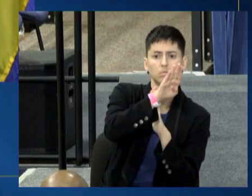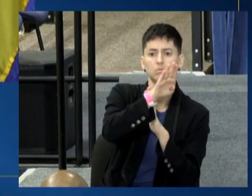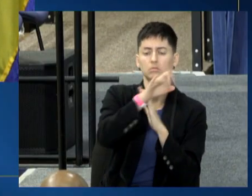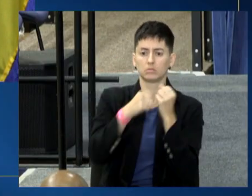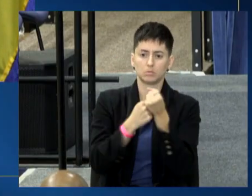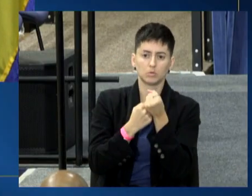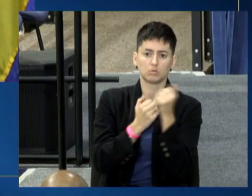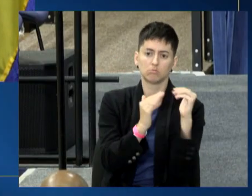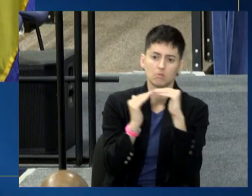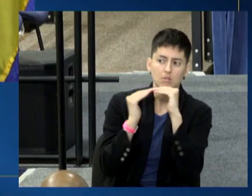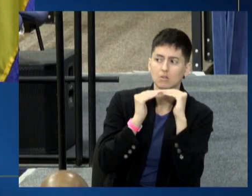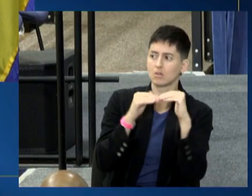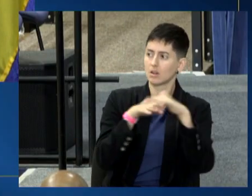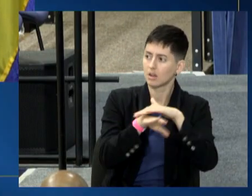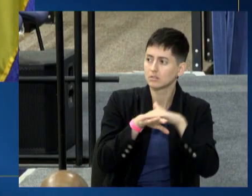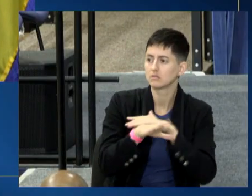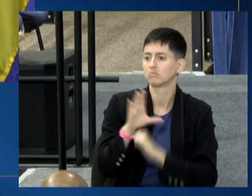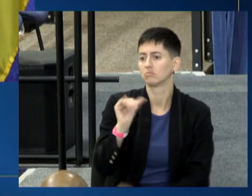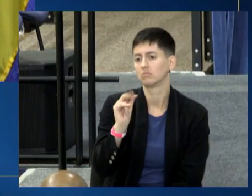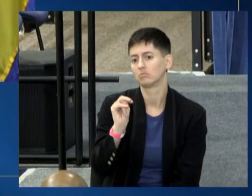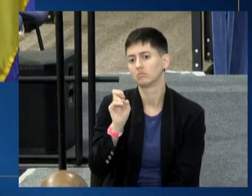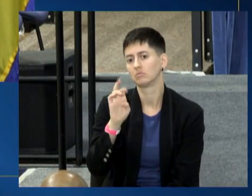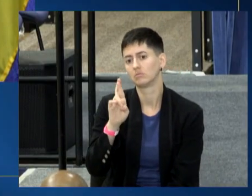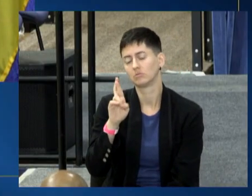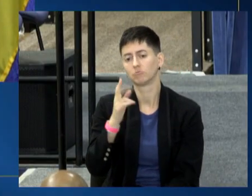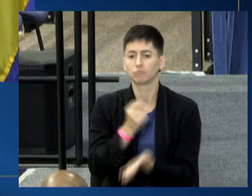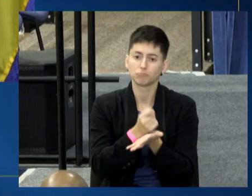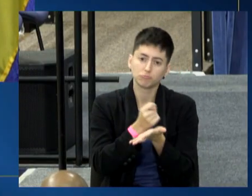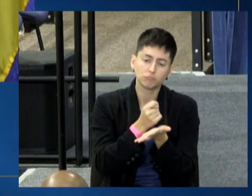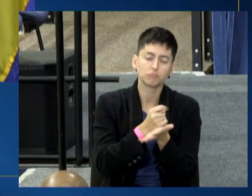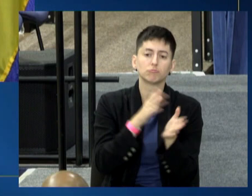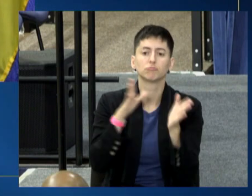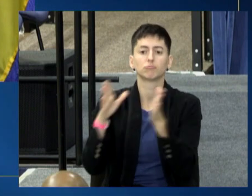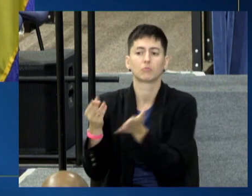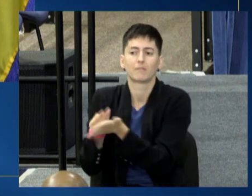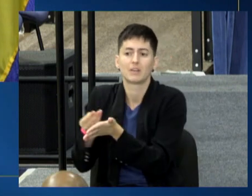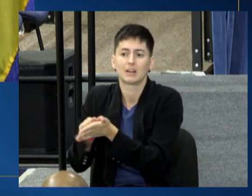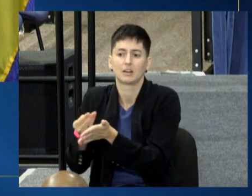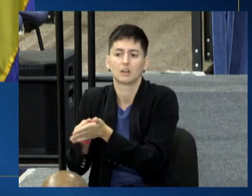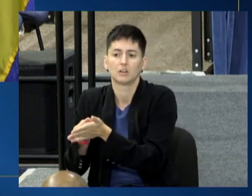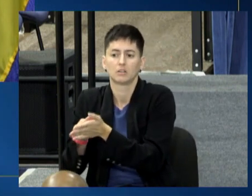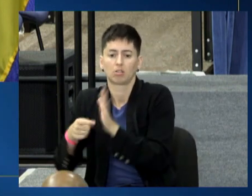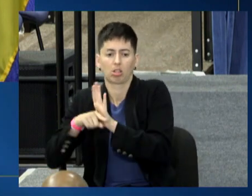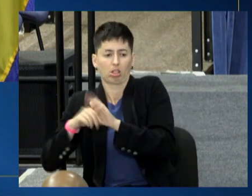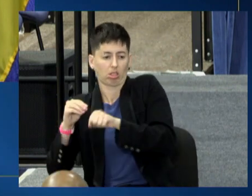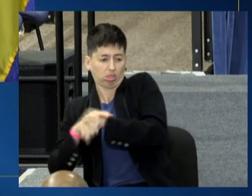access to cancer treatment. And reduce financial toxicity to patients through digital strategies.